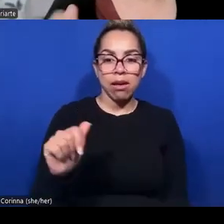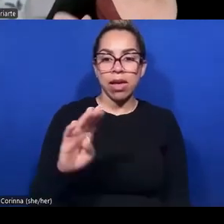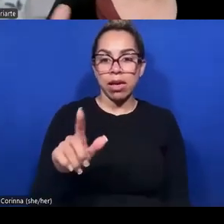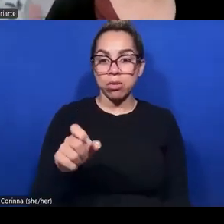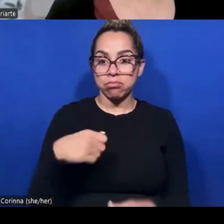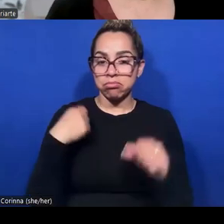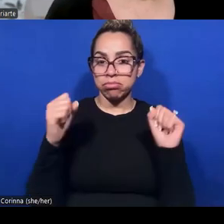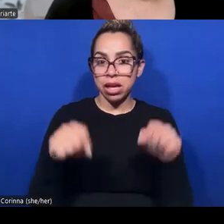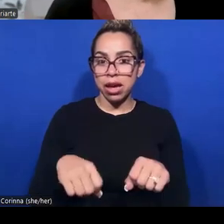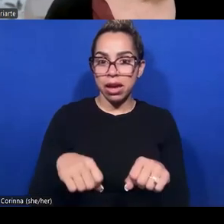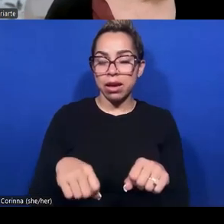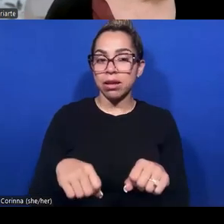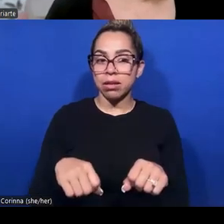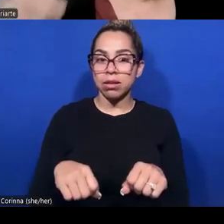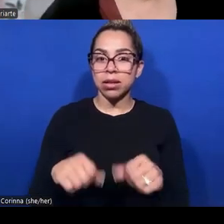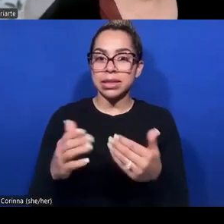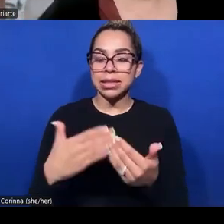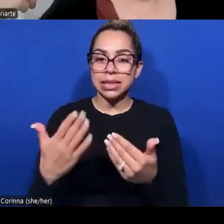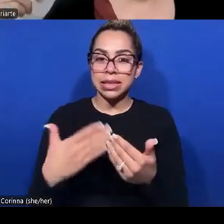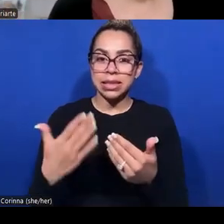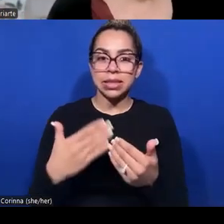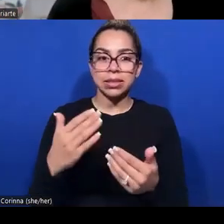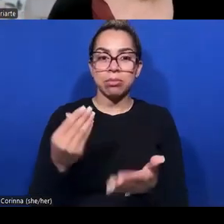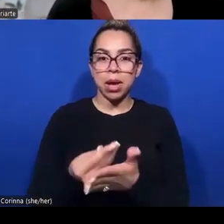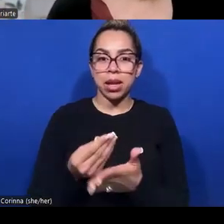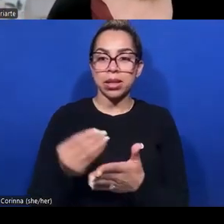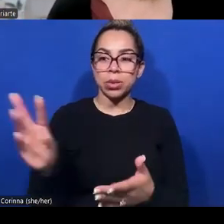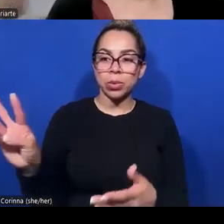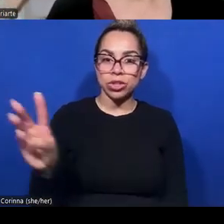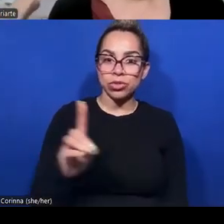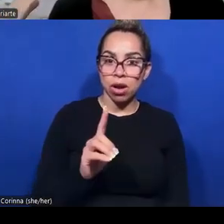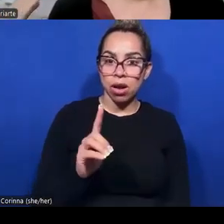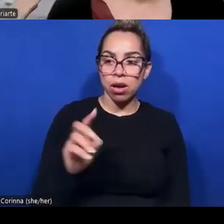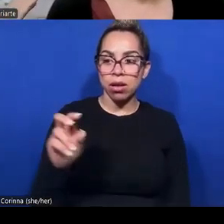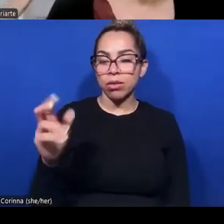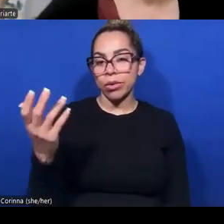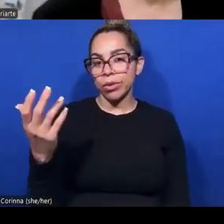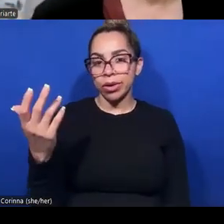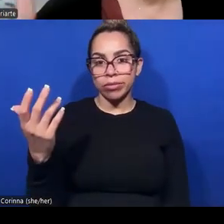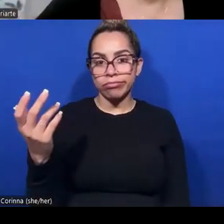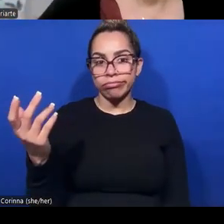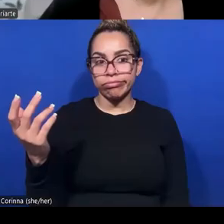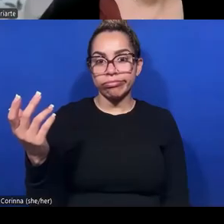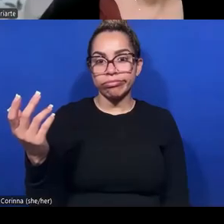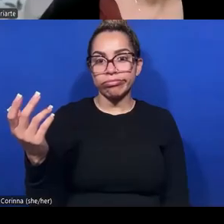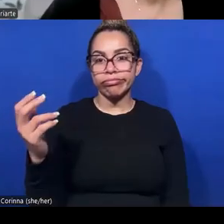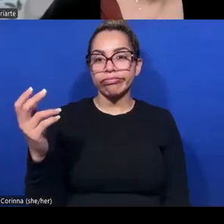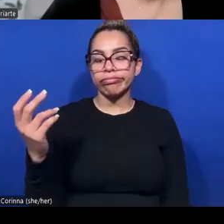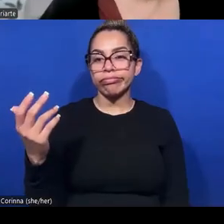And that makes it very easy to take money out of my CalAble account, or to deposit money into my CalAble account,